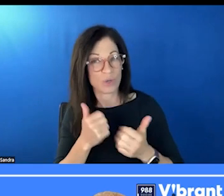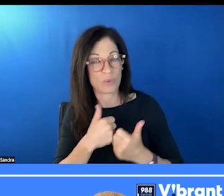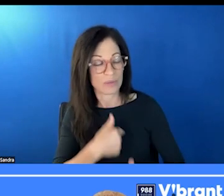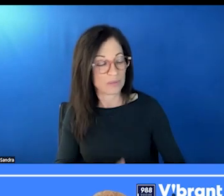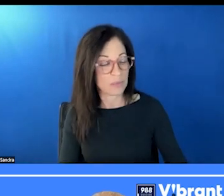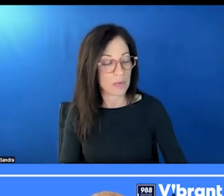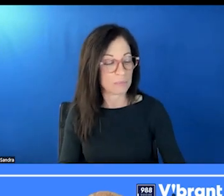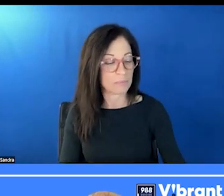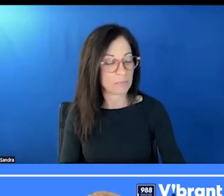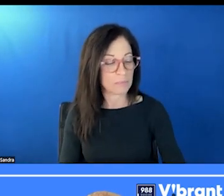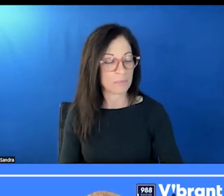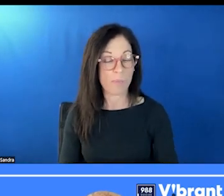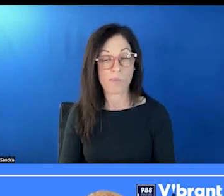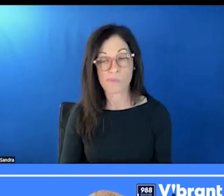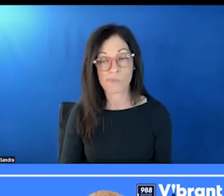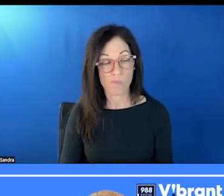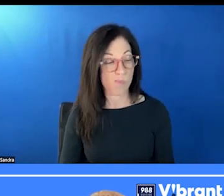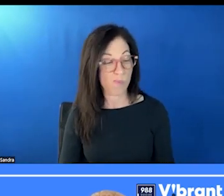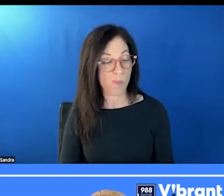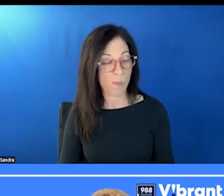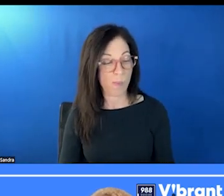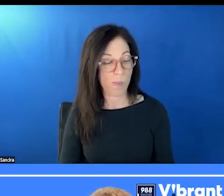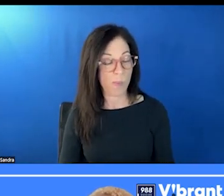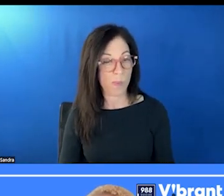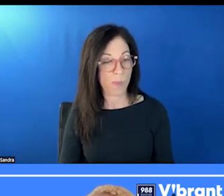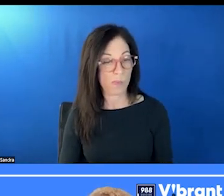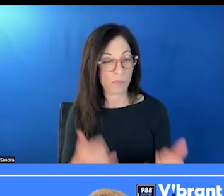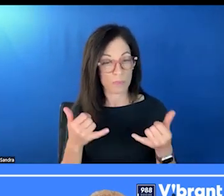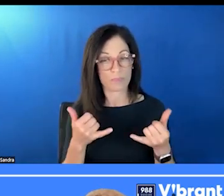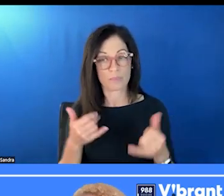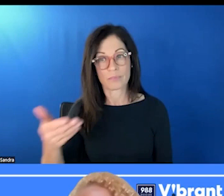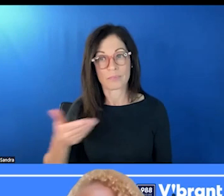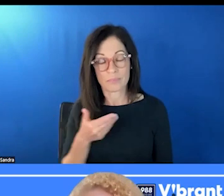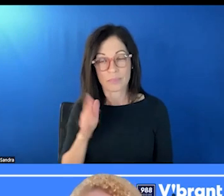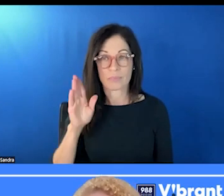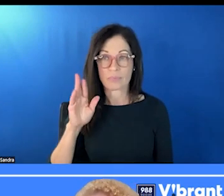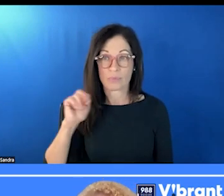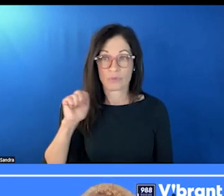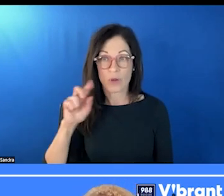AT THIS TIME, I AM GOING TO BRING IN BRAD, WHO IS THE CHIEF